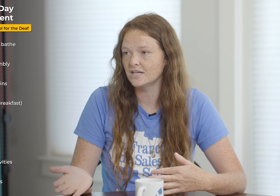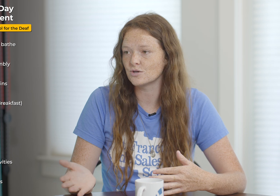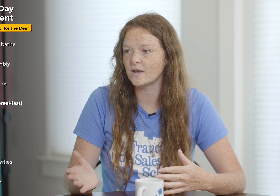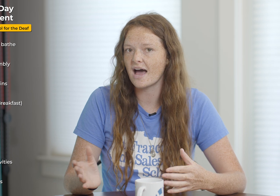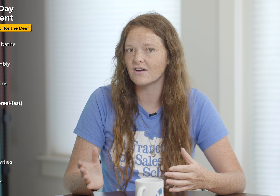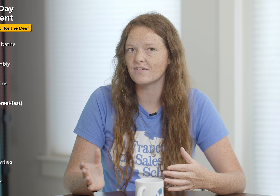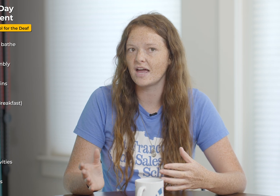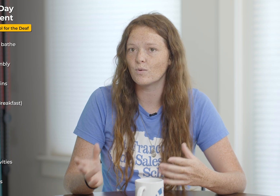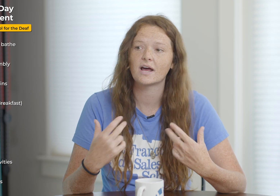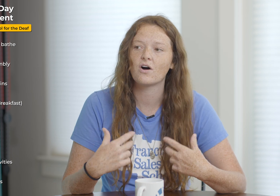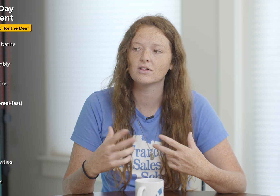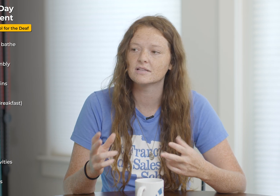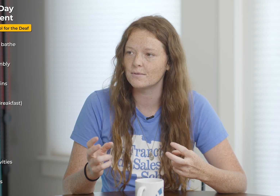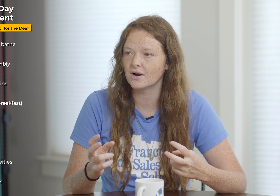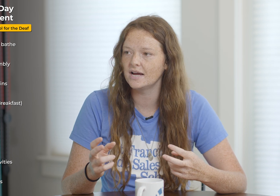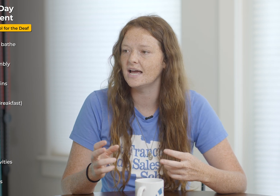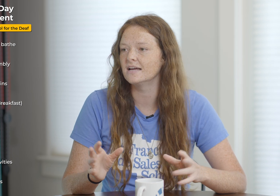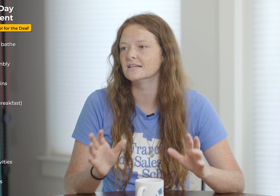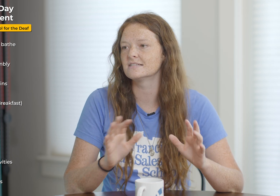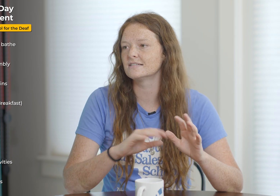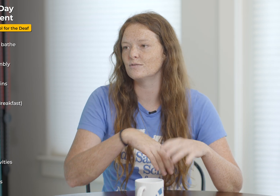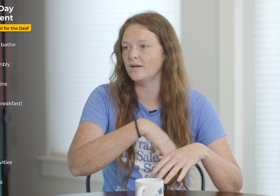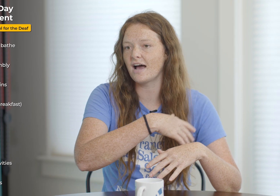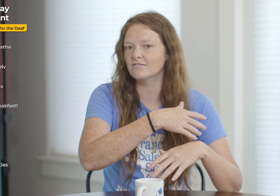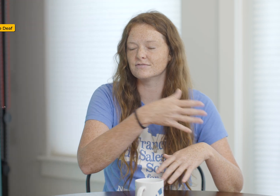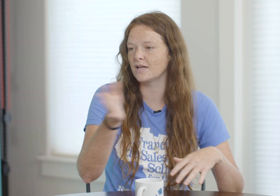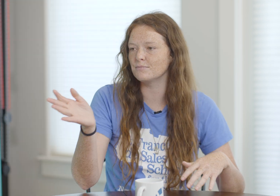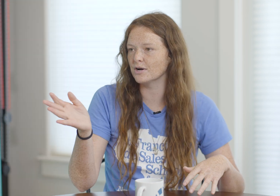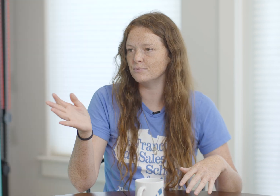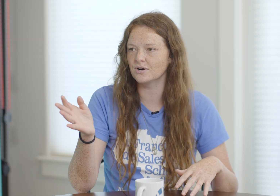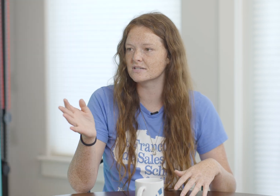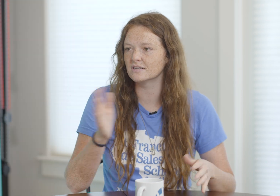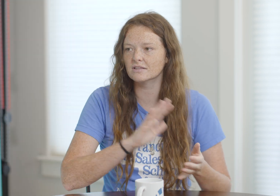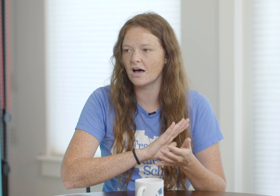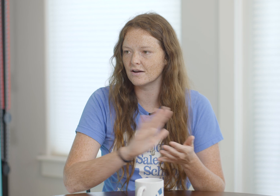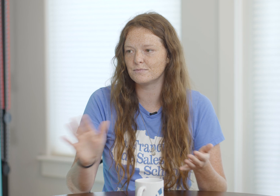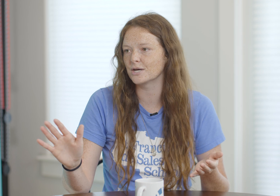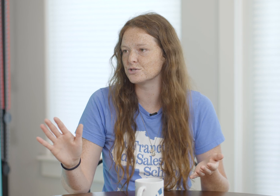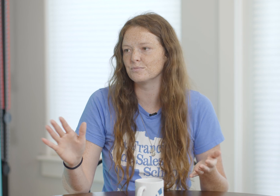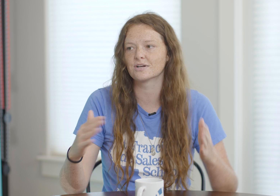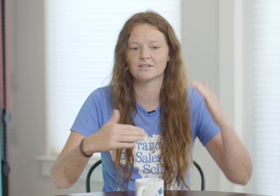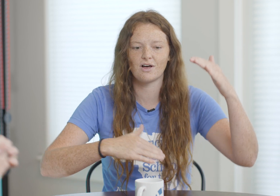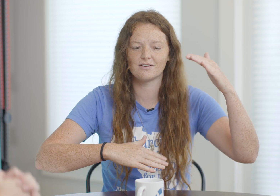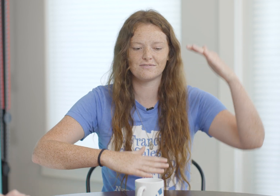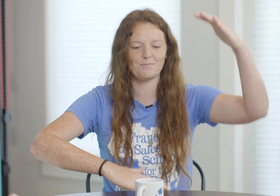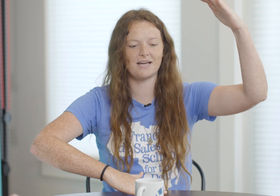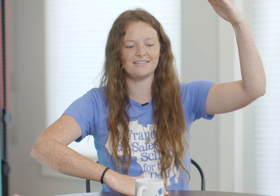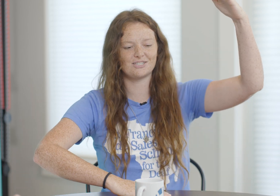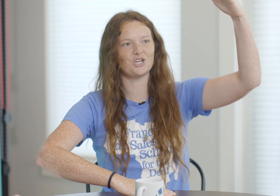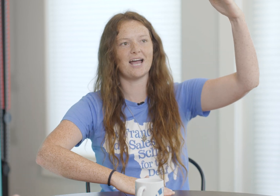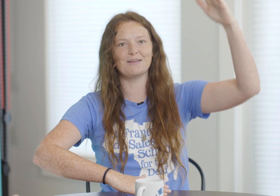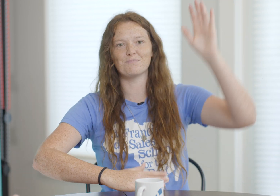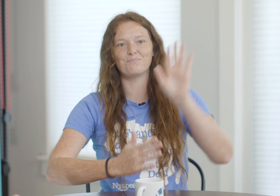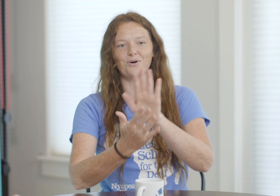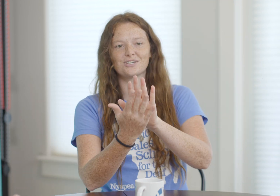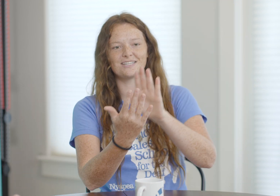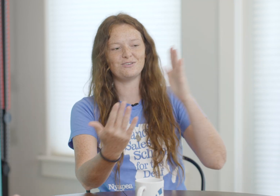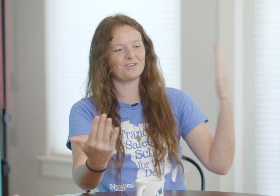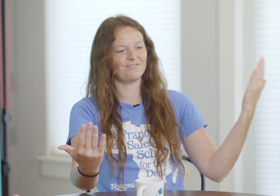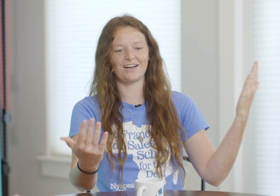So we have a what I call a library and it's, we have library books, a lot of picture books, a lot of I buy these giant books that you can find